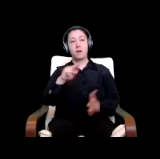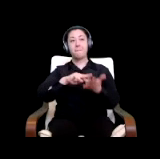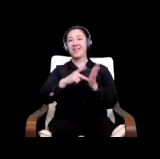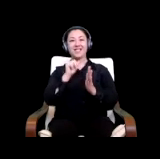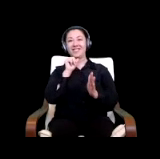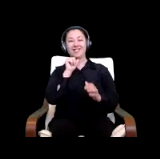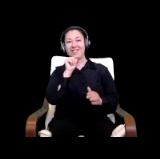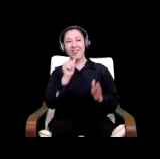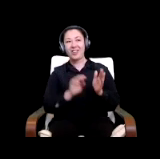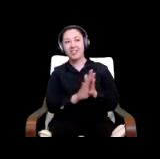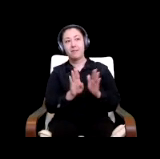puberty.